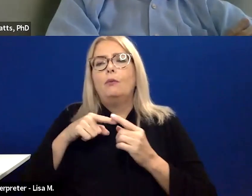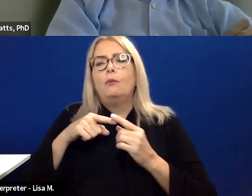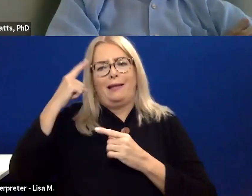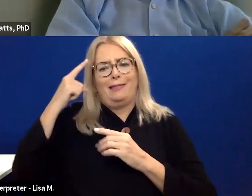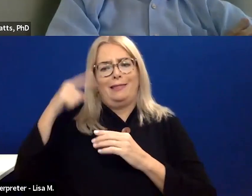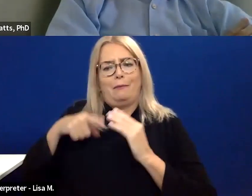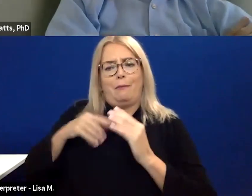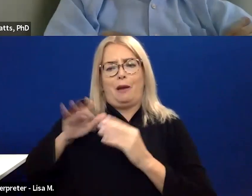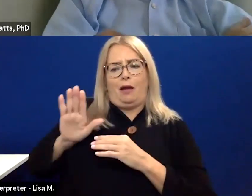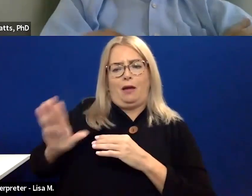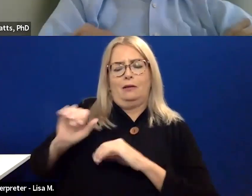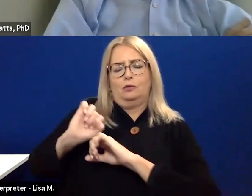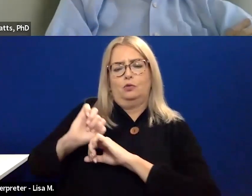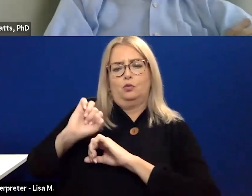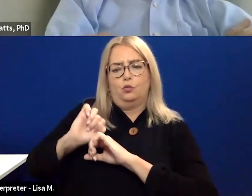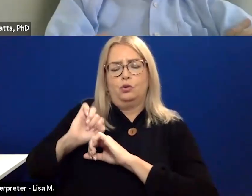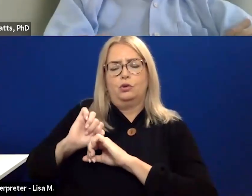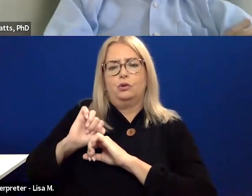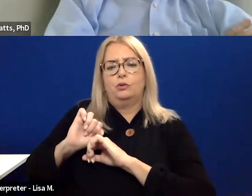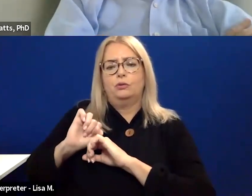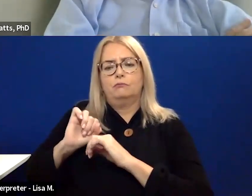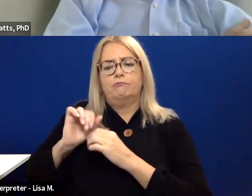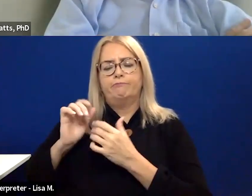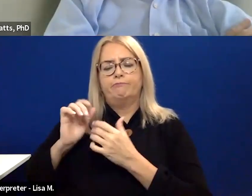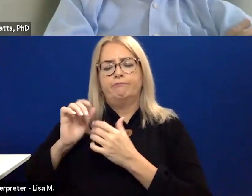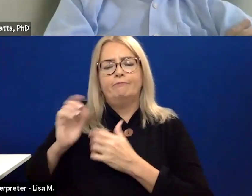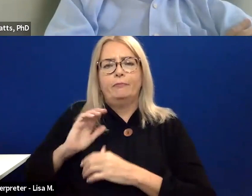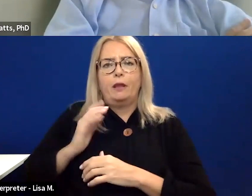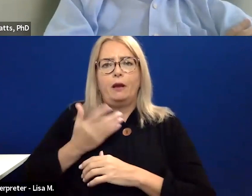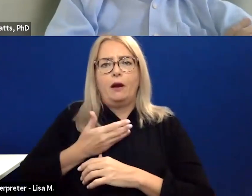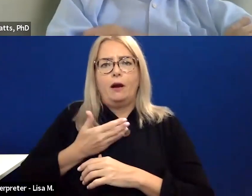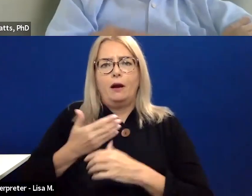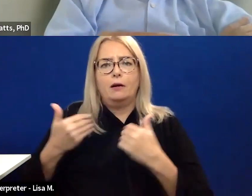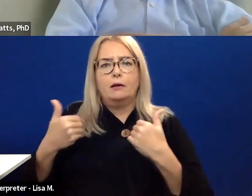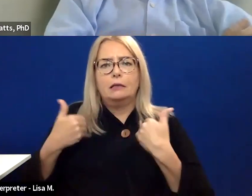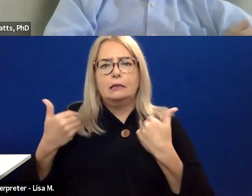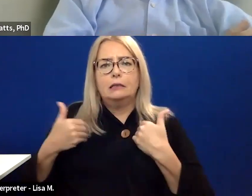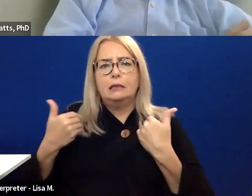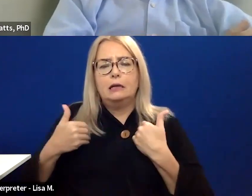when I think about ARC Core it's like you know our youngest zoologists learn about you know physical